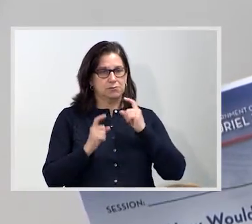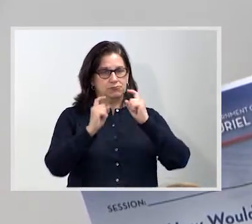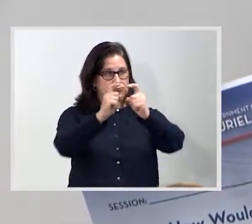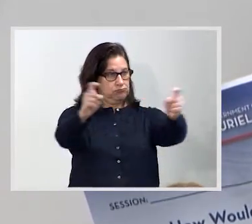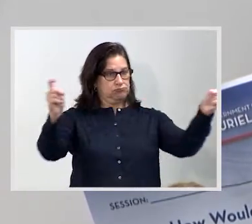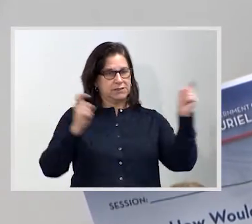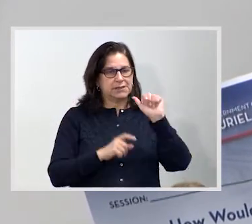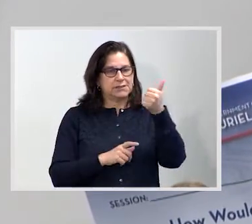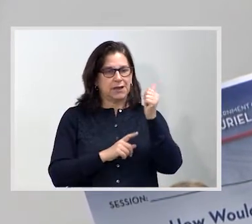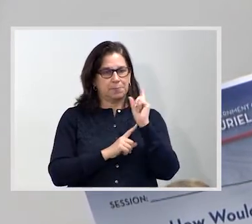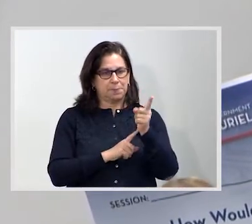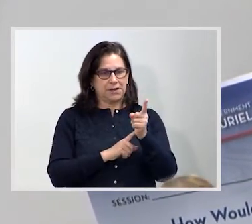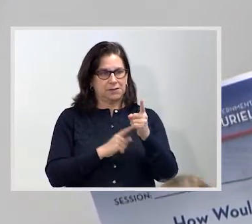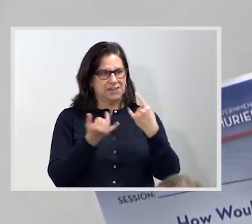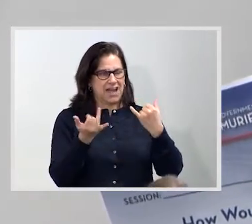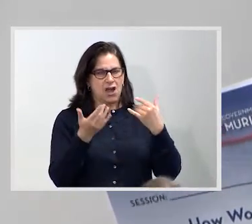ALL RIGHT.